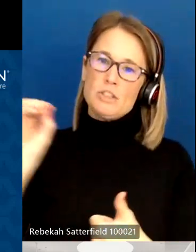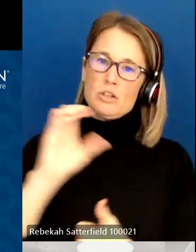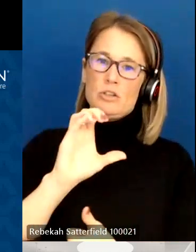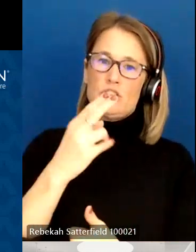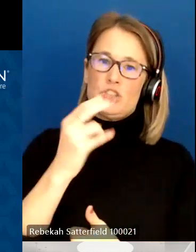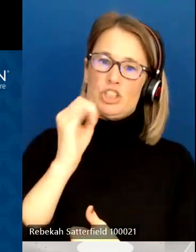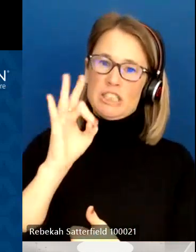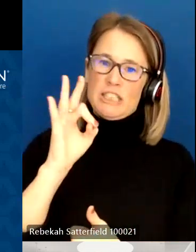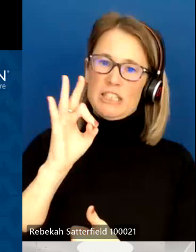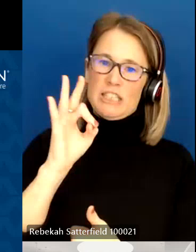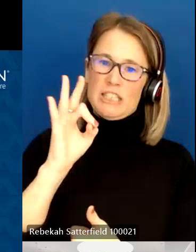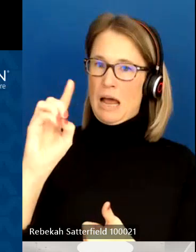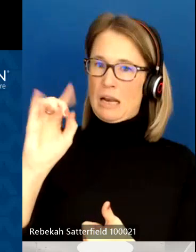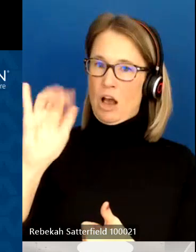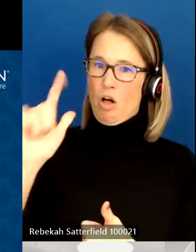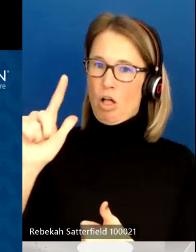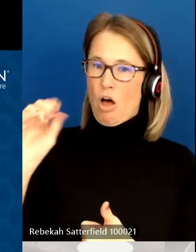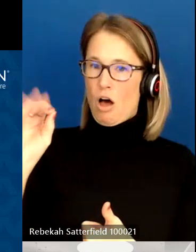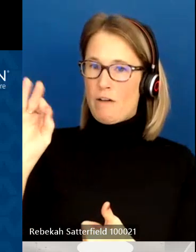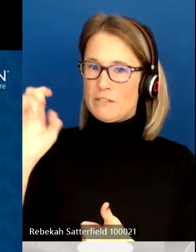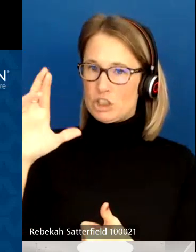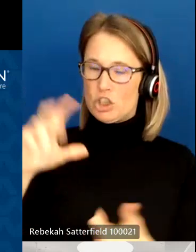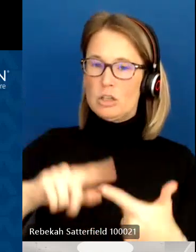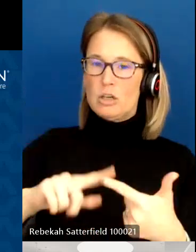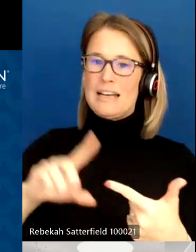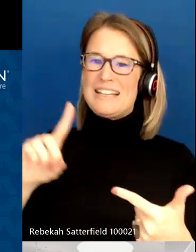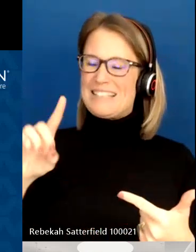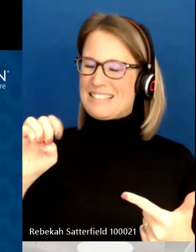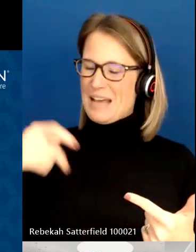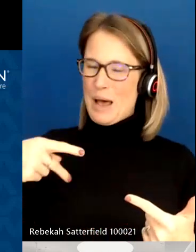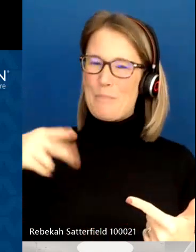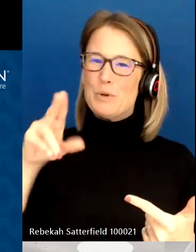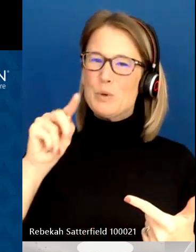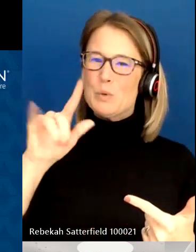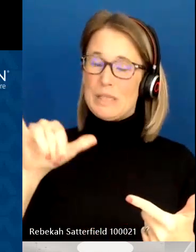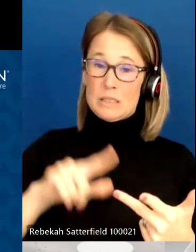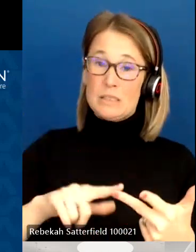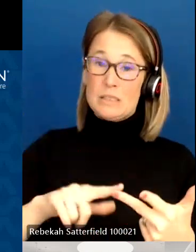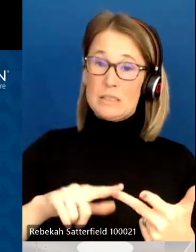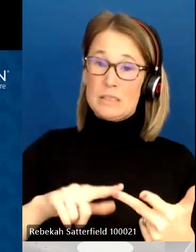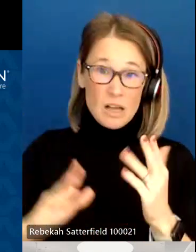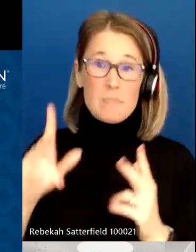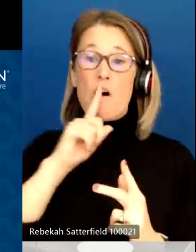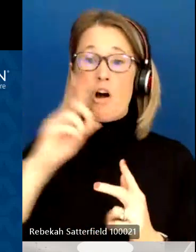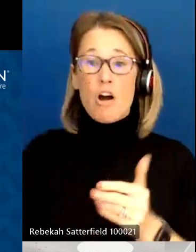obviously the deputies um a lot of health systems are hiring AI officers right now it's you know a